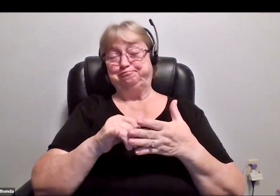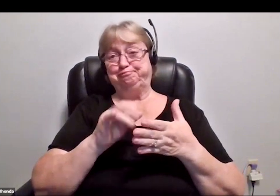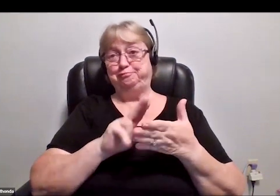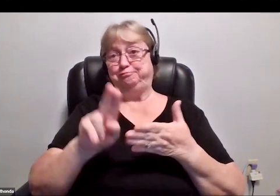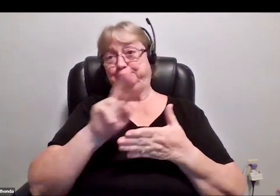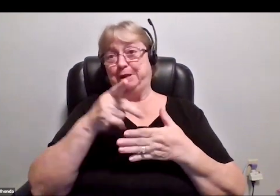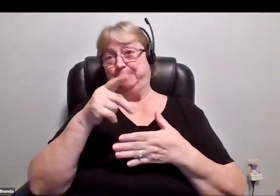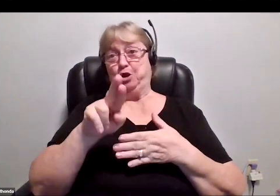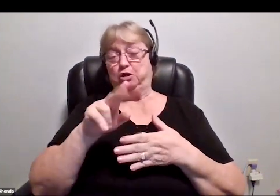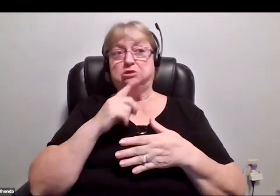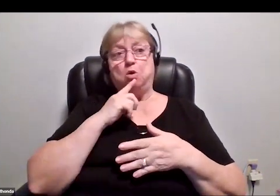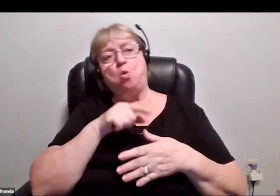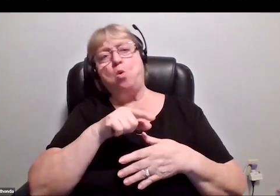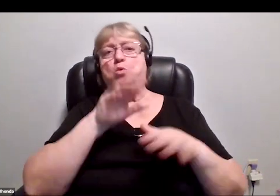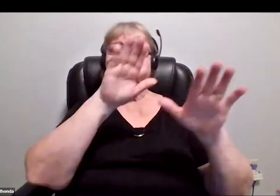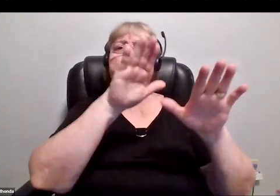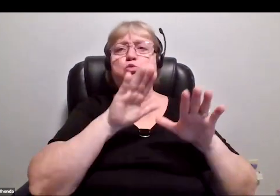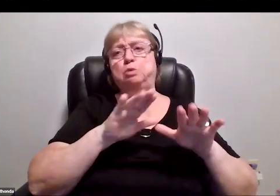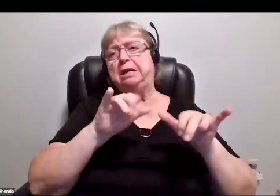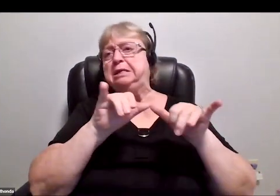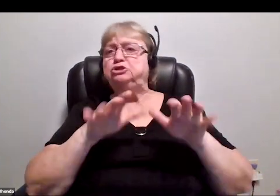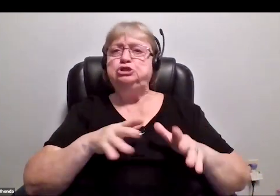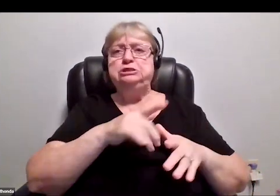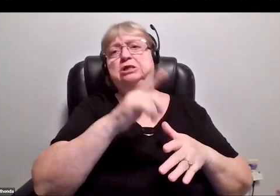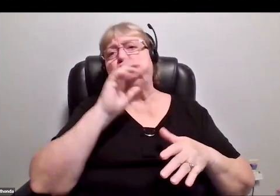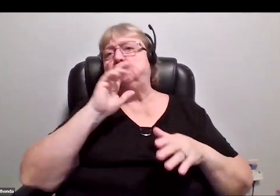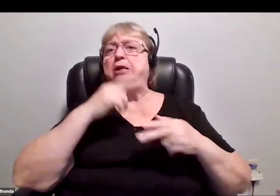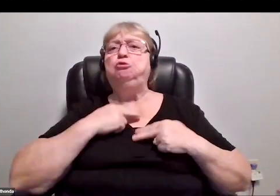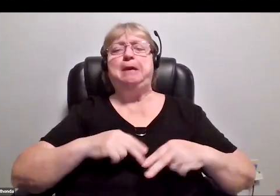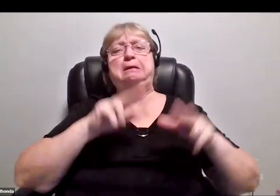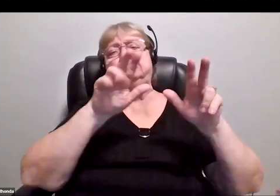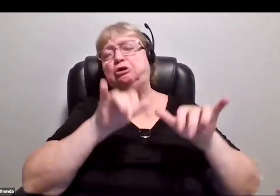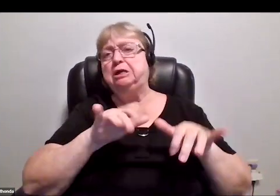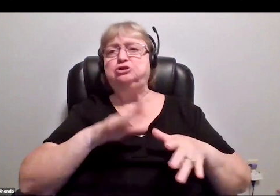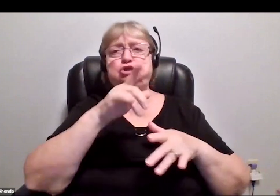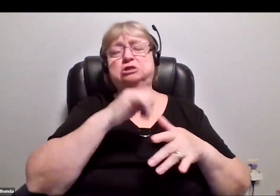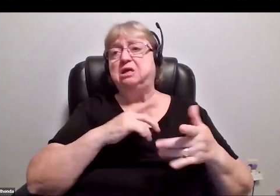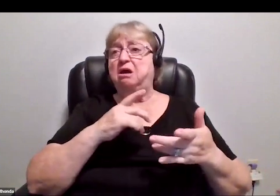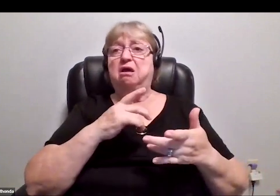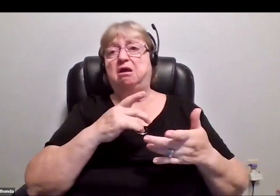these humanitarian engineers are, and rarely are disabled people actually quoted or acknowledged.